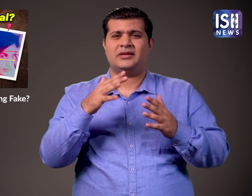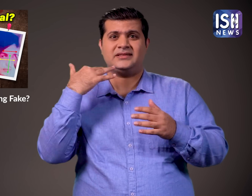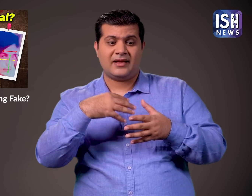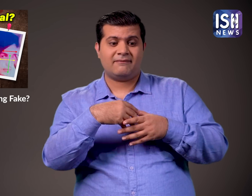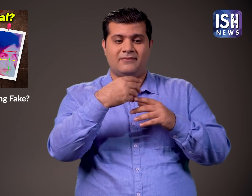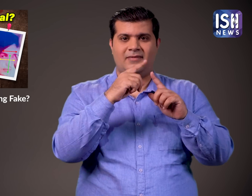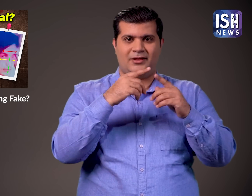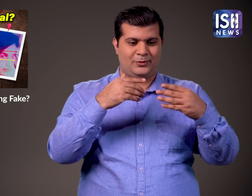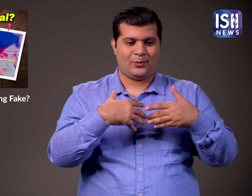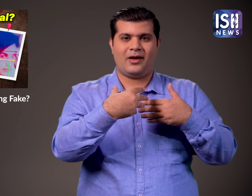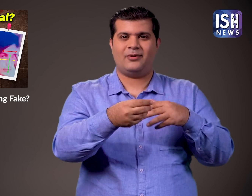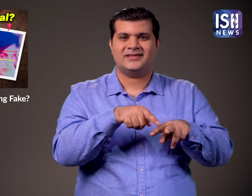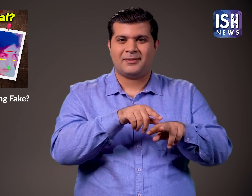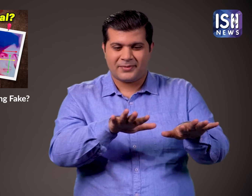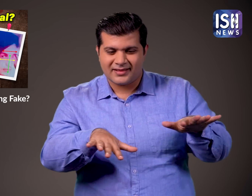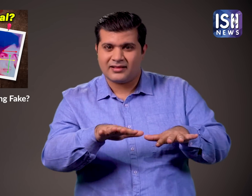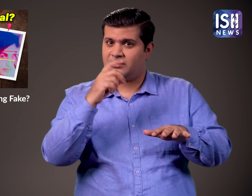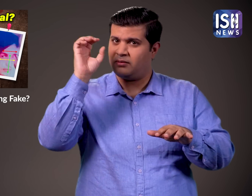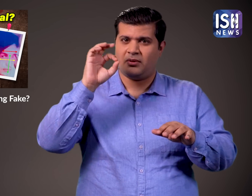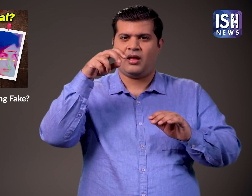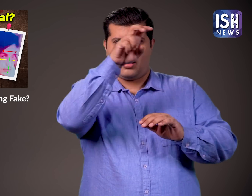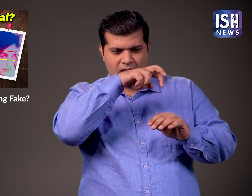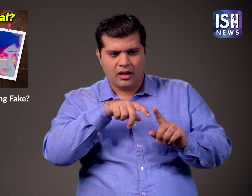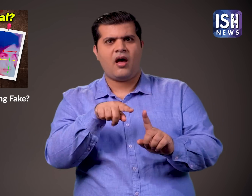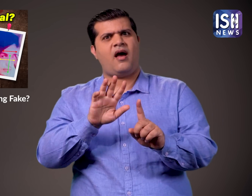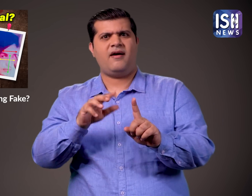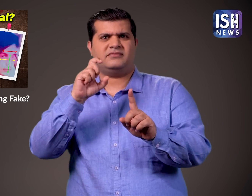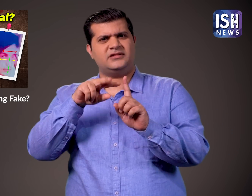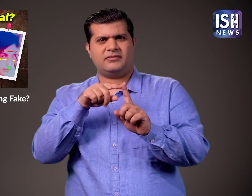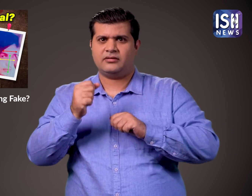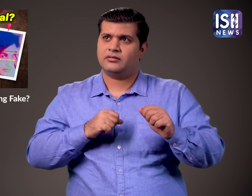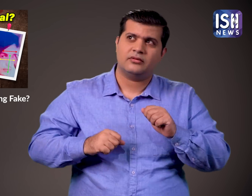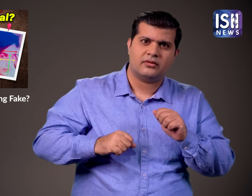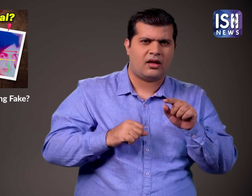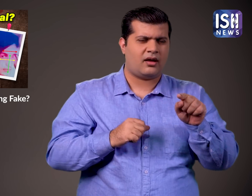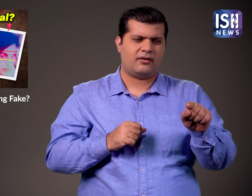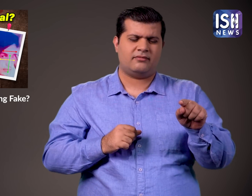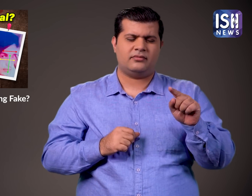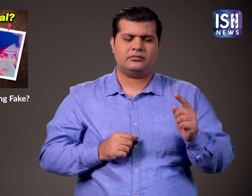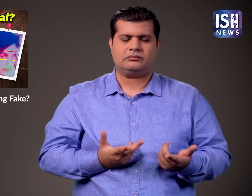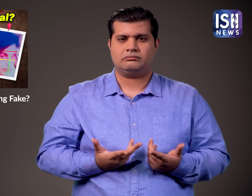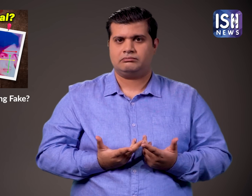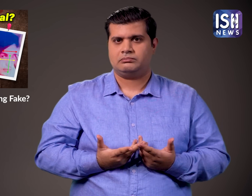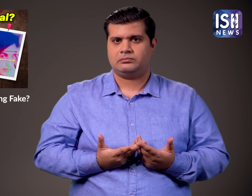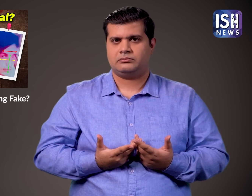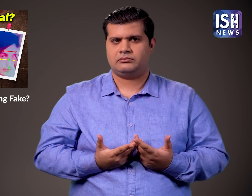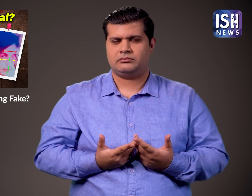There was no CCTV outside his door, but the lobby camera captured the image of the accused.